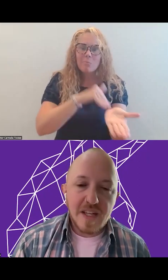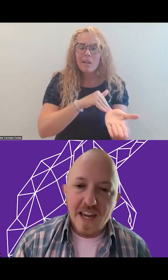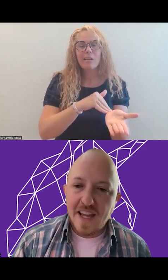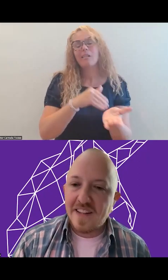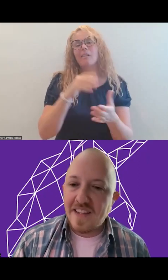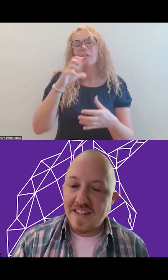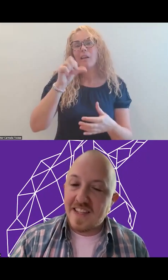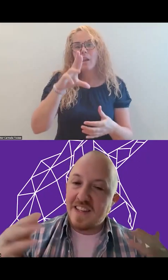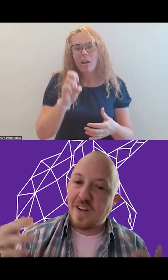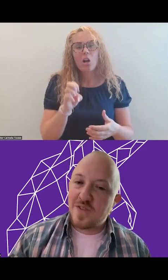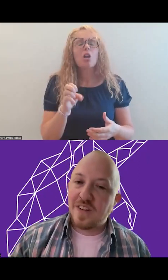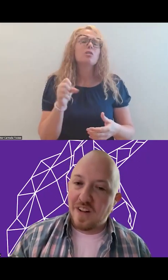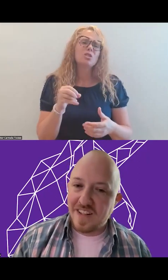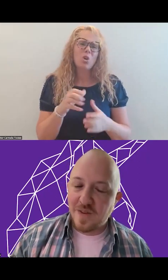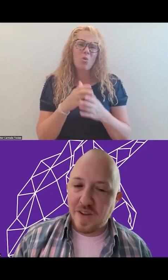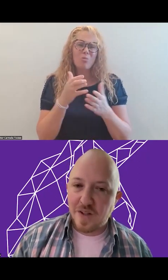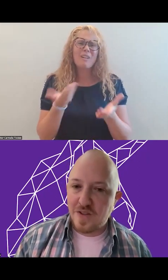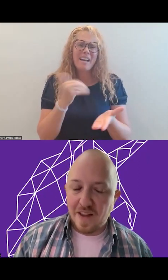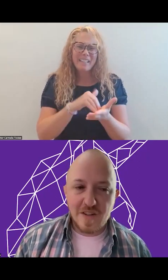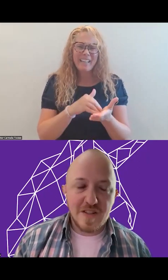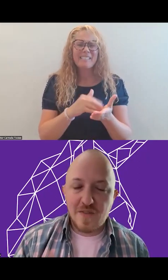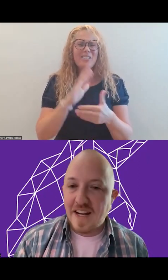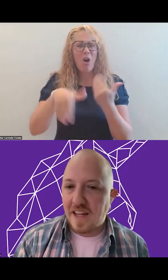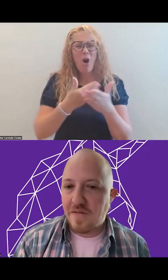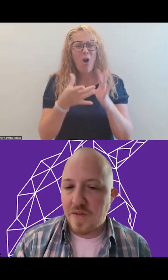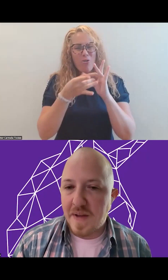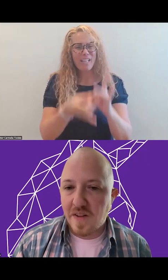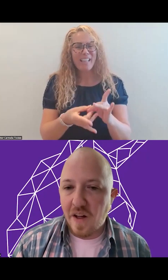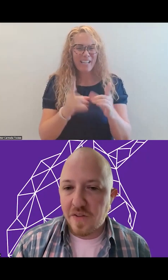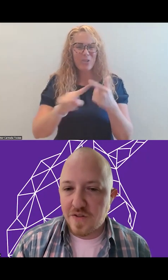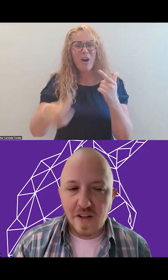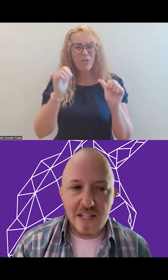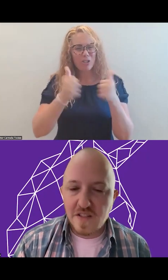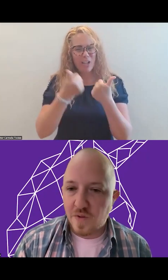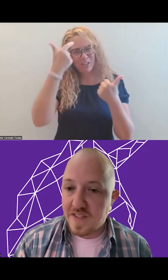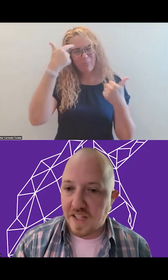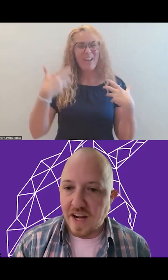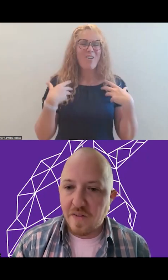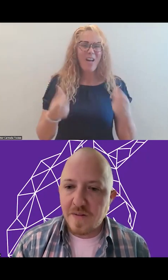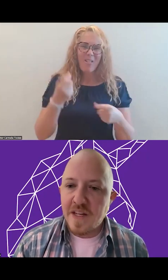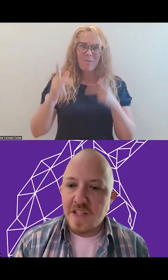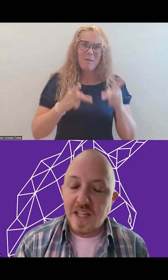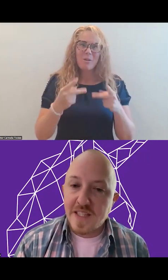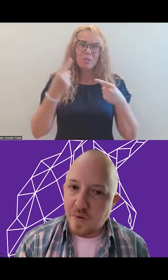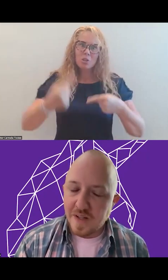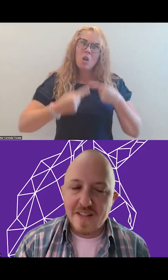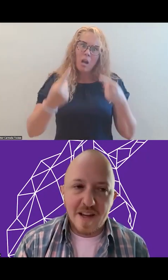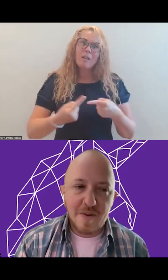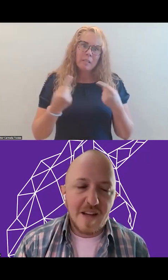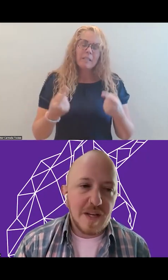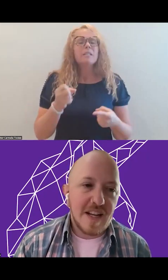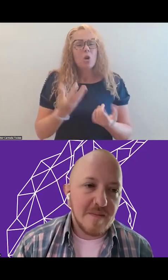AGAIN, THESE ALL TRICKLE ON TO OTHER CHALLENGES. I THINK IT IS IMPORTANT THAT WE CONNECT WITH